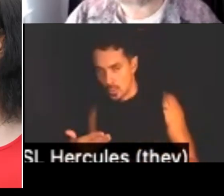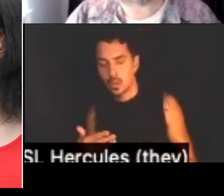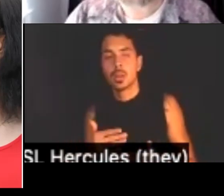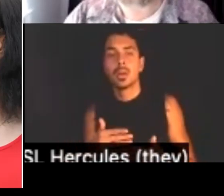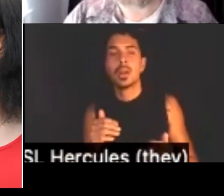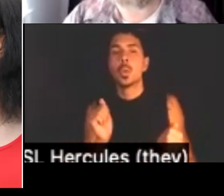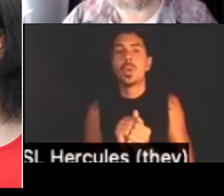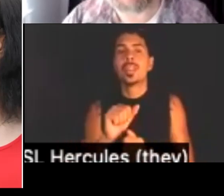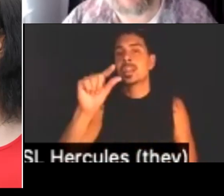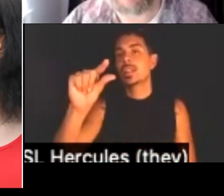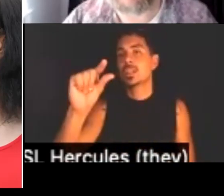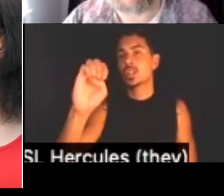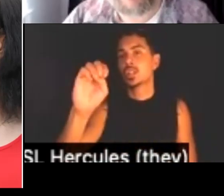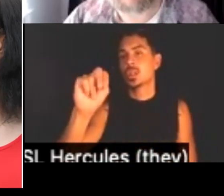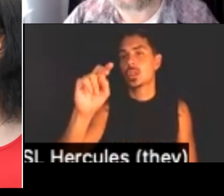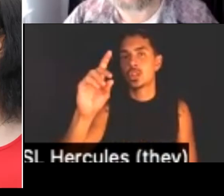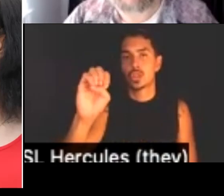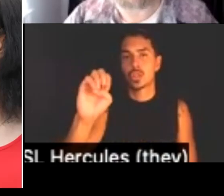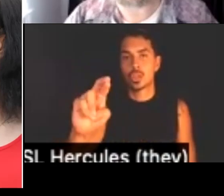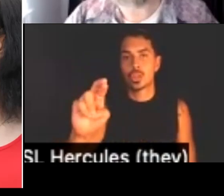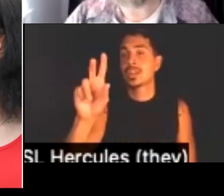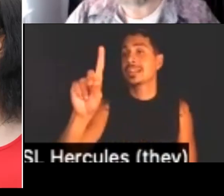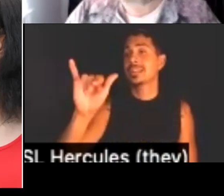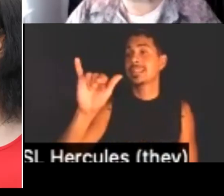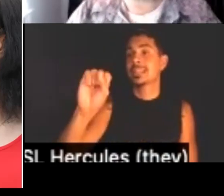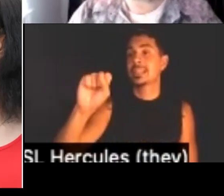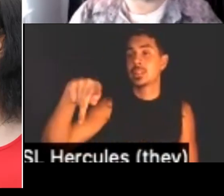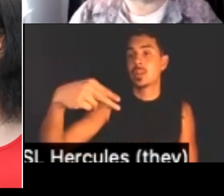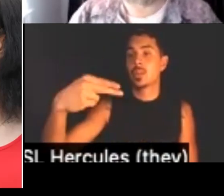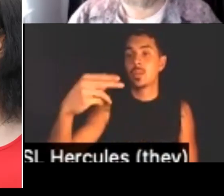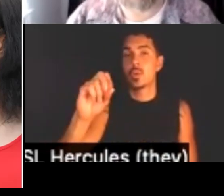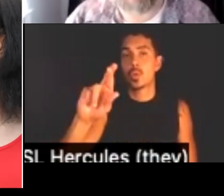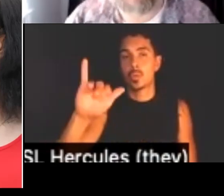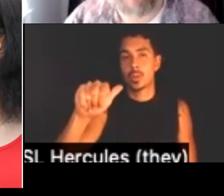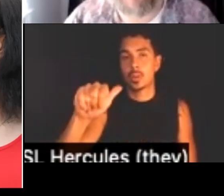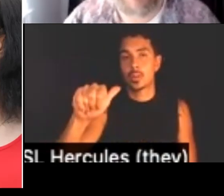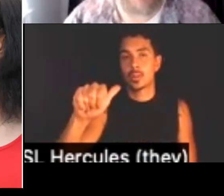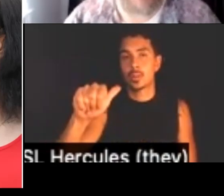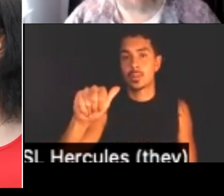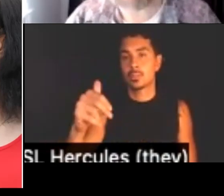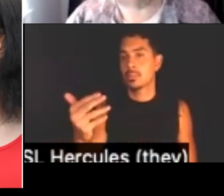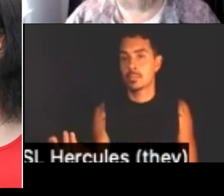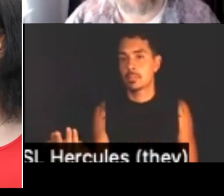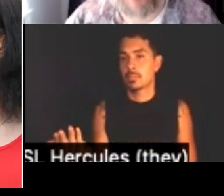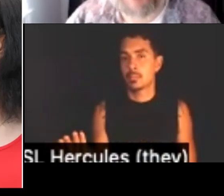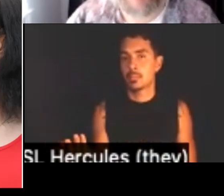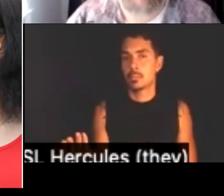just because they know that that client is trans. That client might be there for reasons of depression